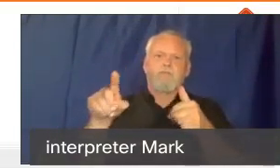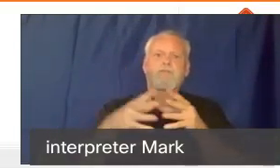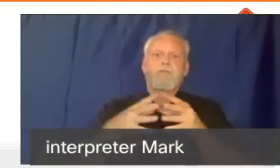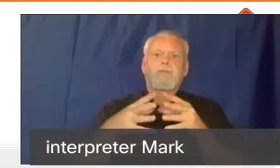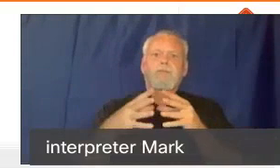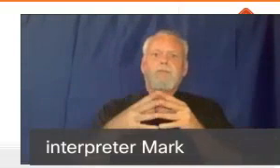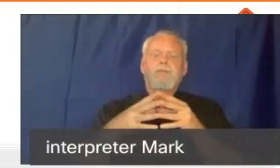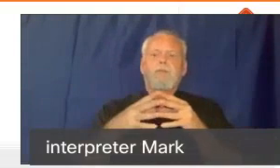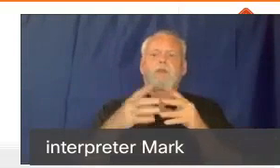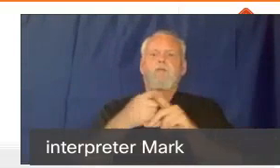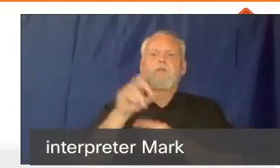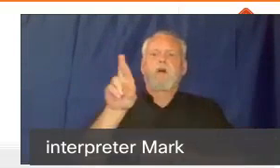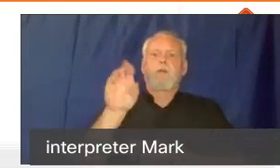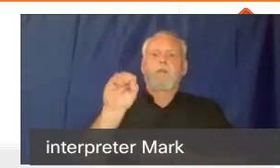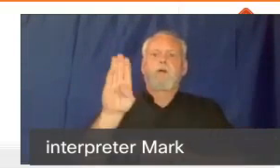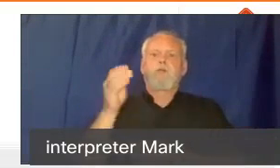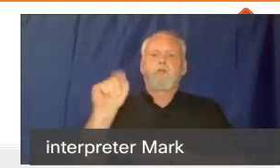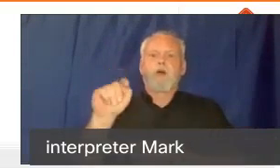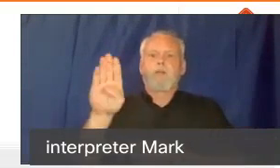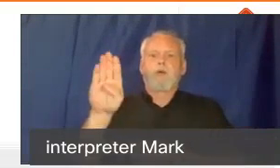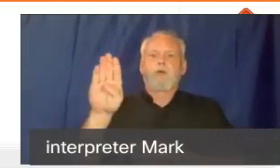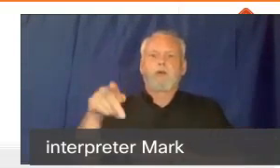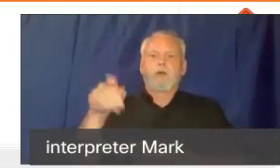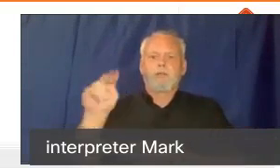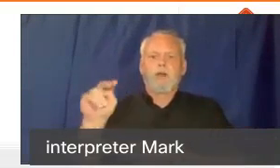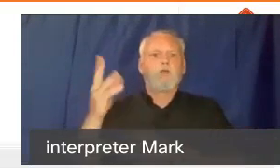Robert Patton, what is the Southern section you were leaving to later?